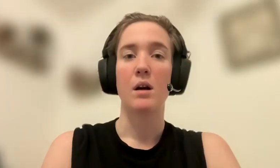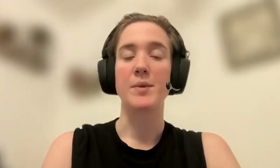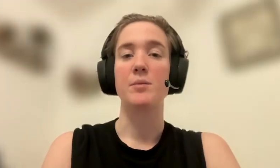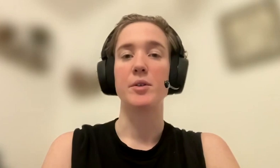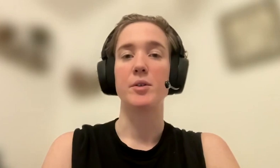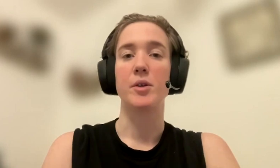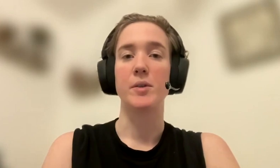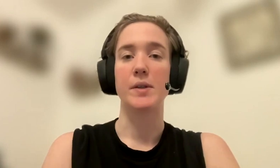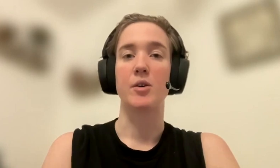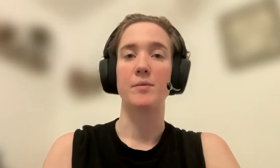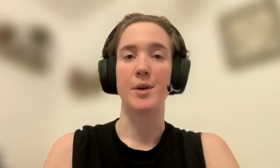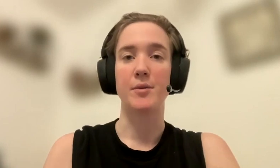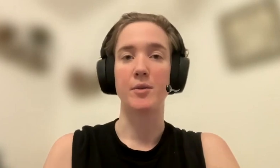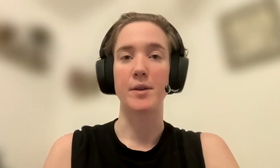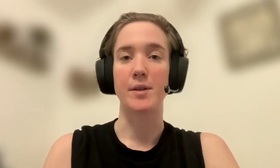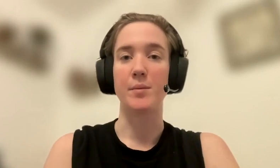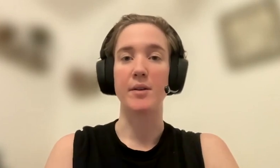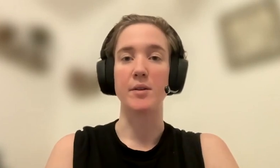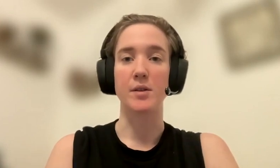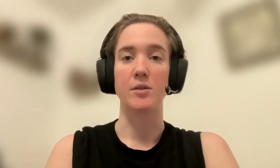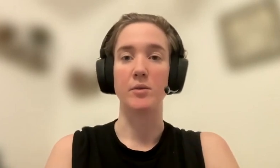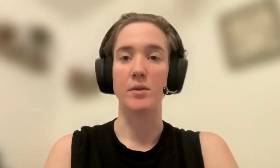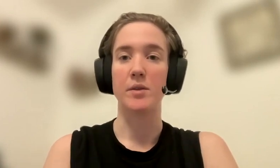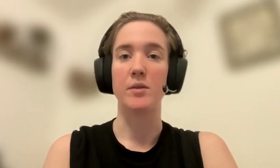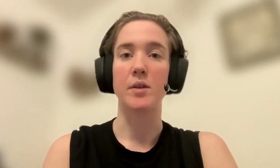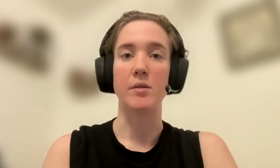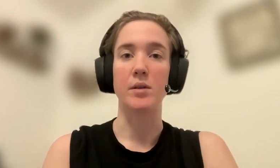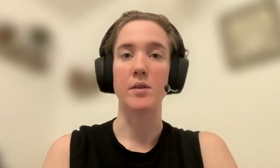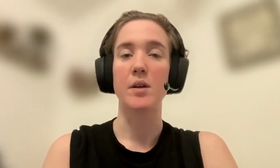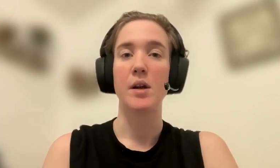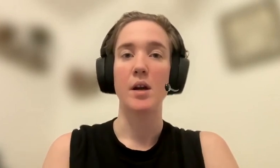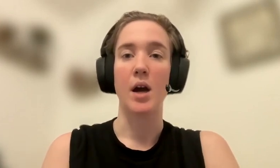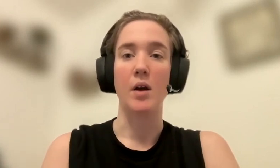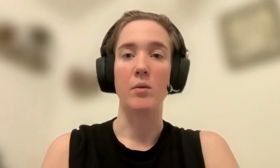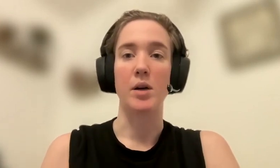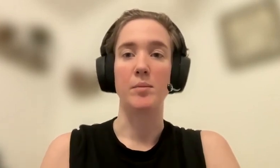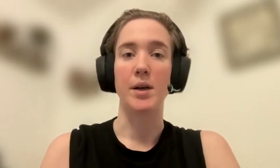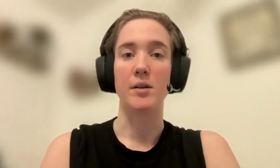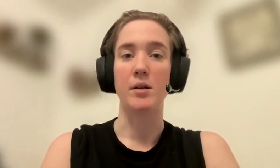I'm someone who uses a lot of metaphors and patterns and tools to think with and what I apply